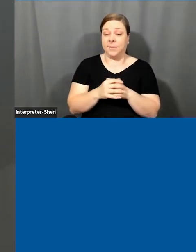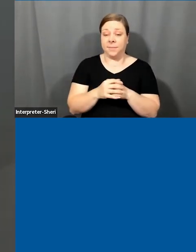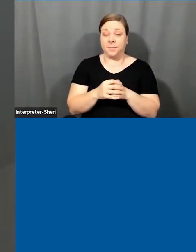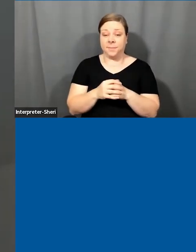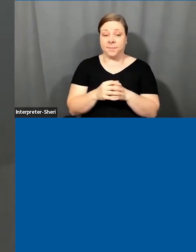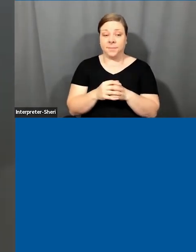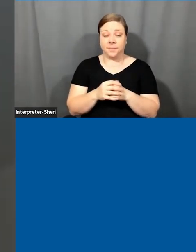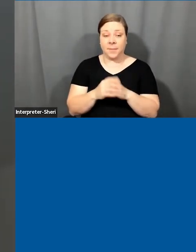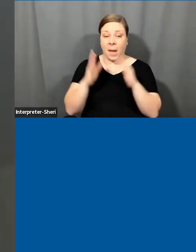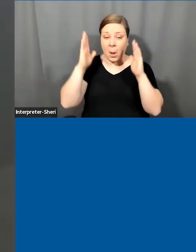I hope.